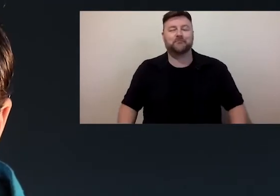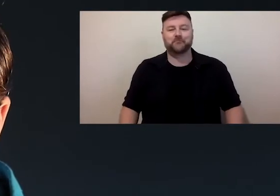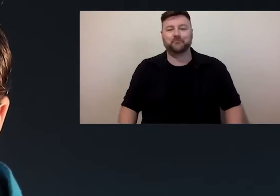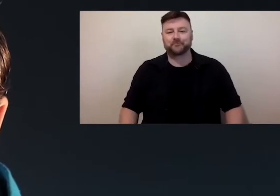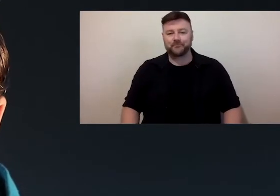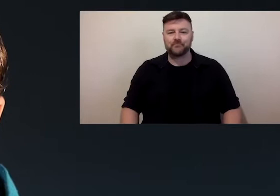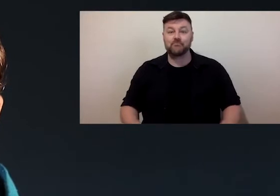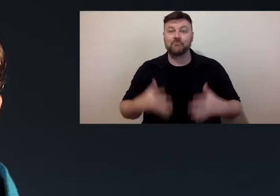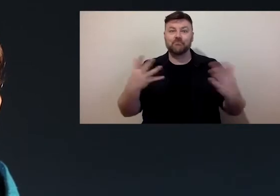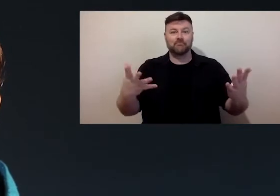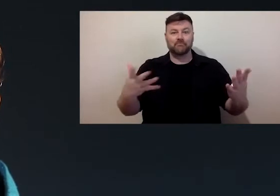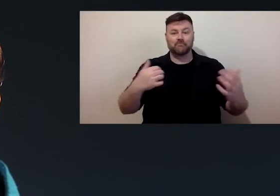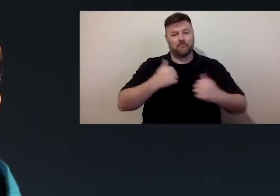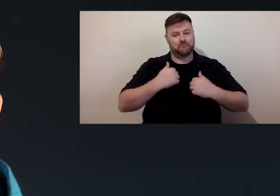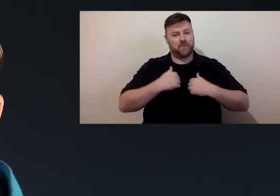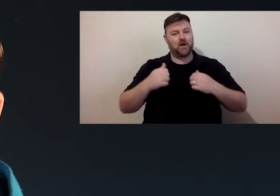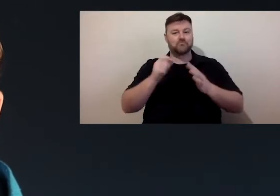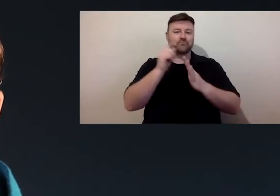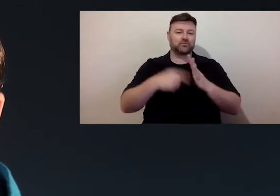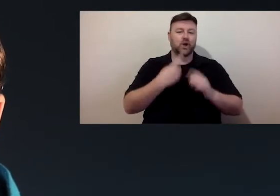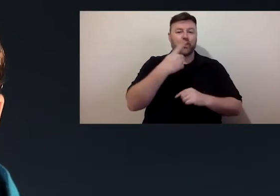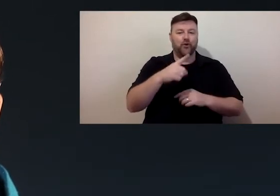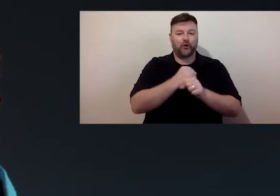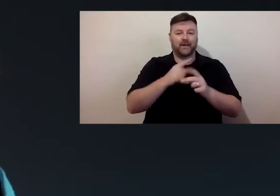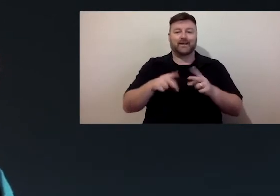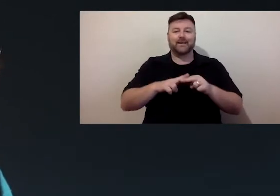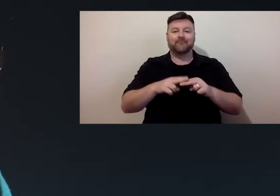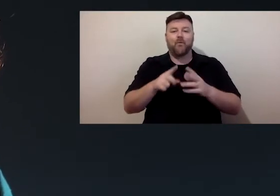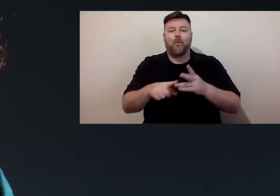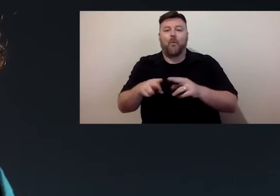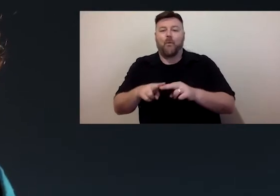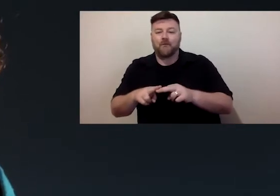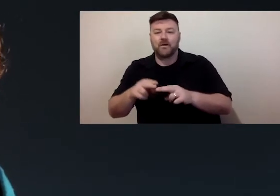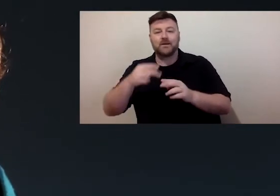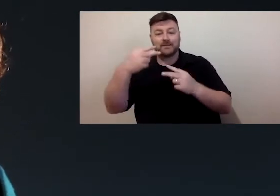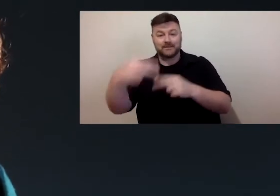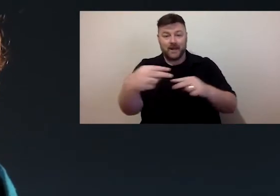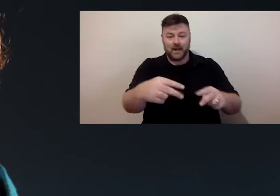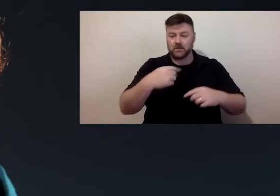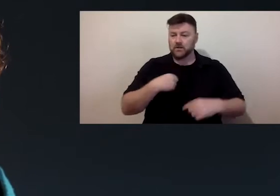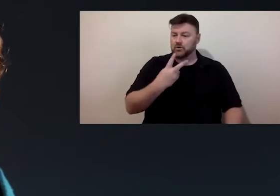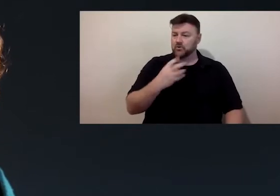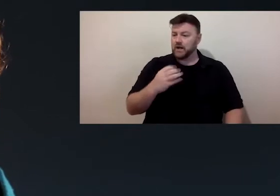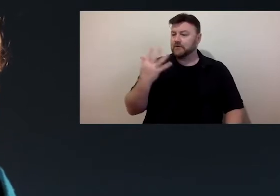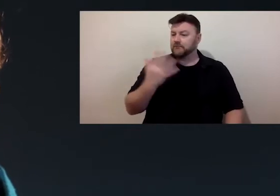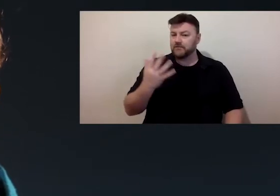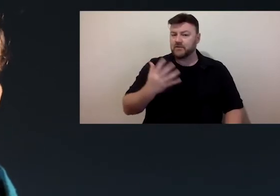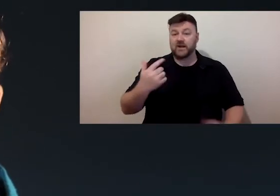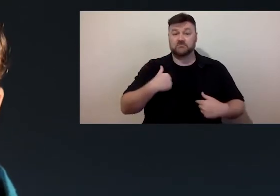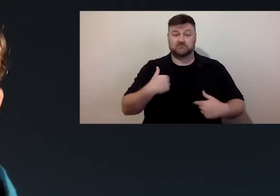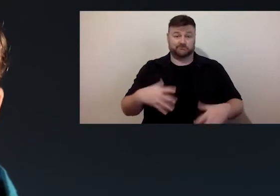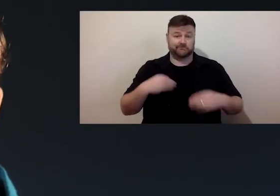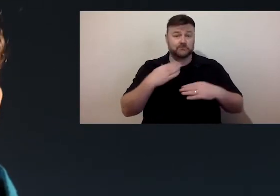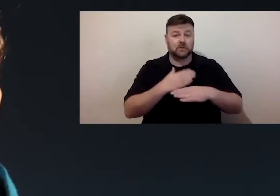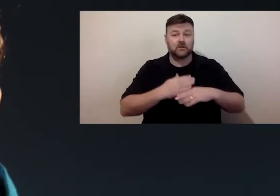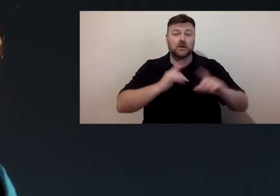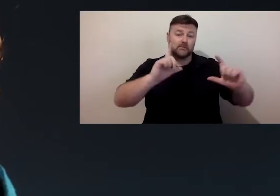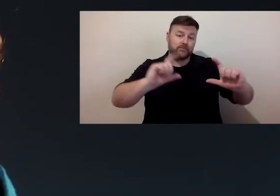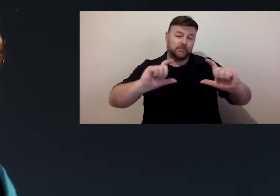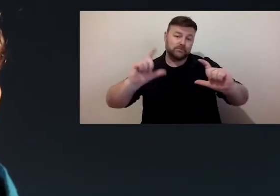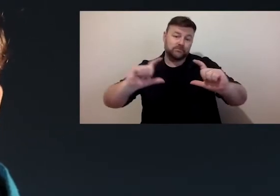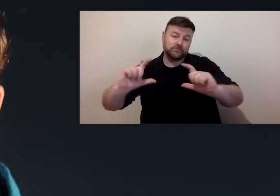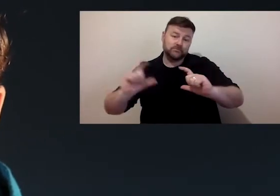Dance - in 2015, I was taking jobs as a photographer of dance shows.